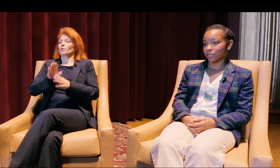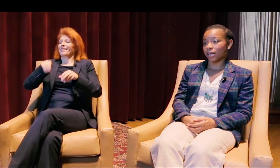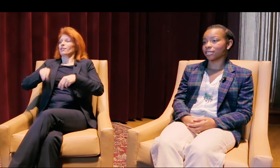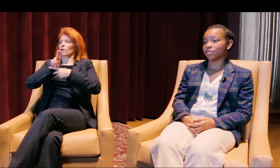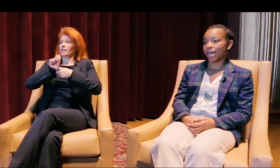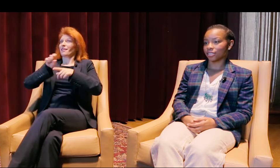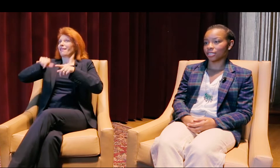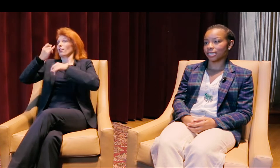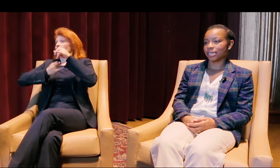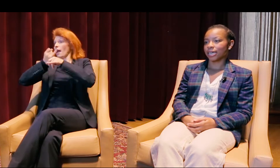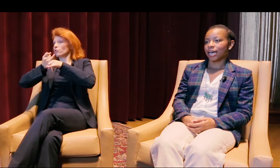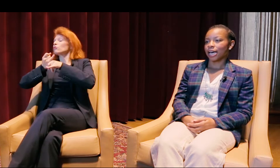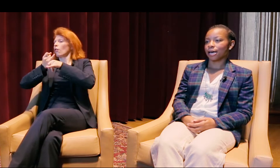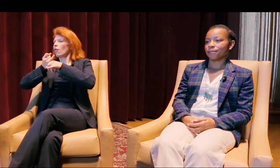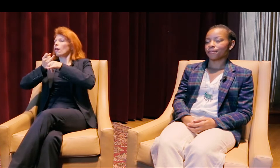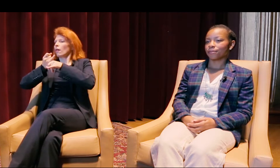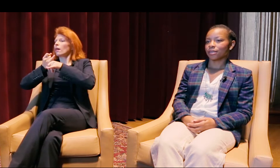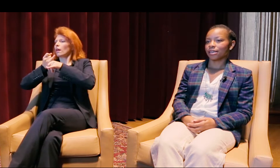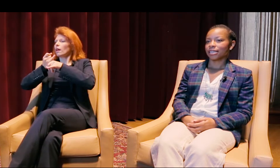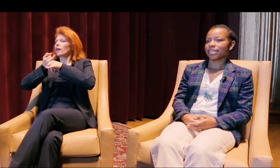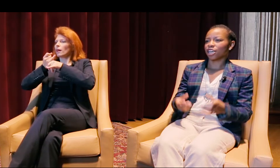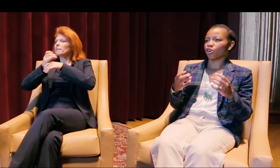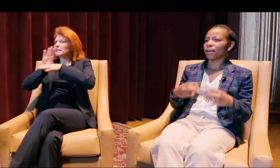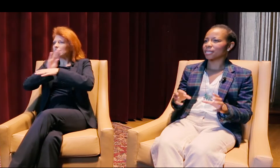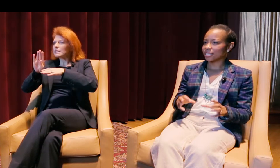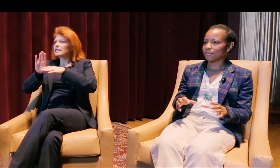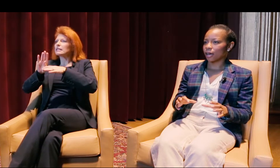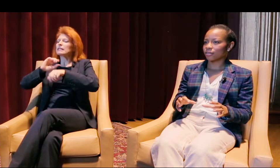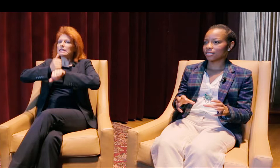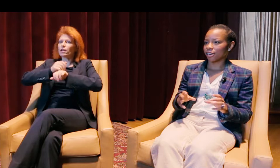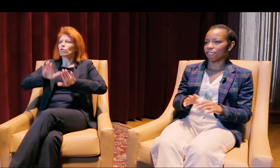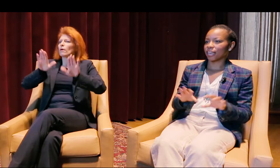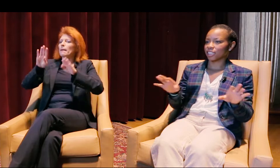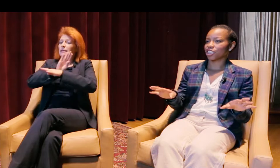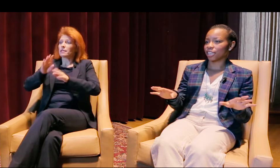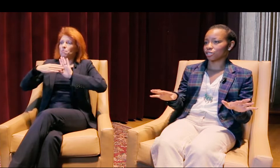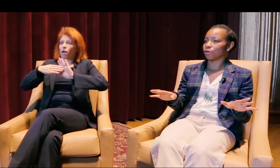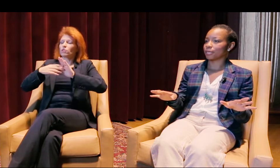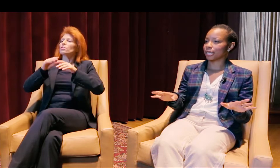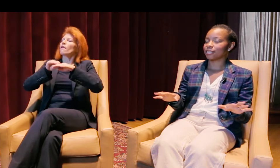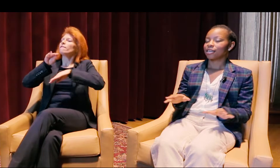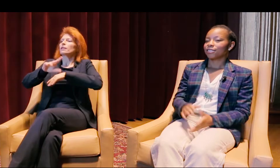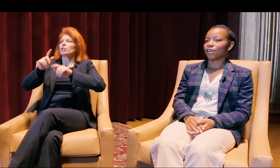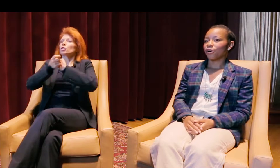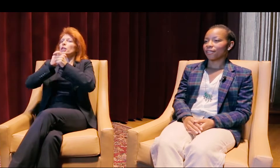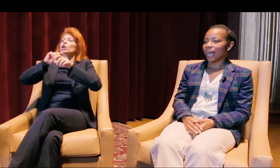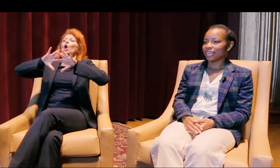as well as internationally setting great business models that are affecting change globally.